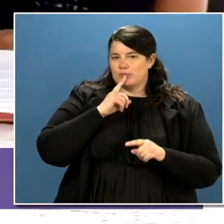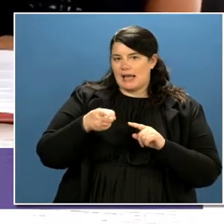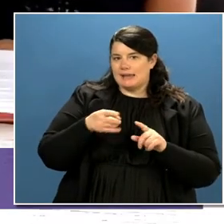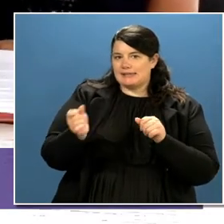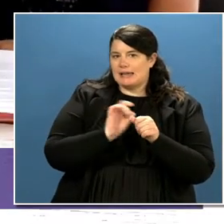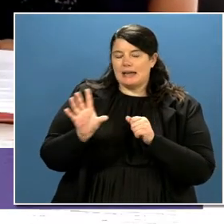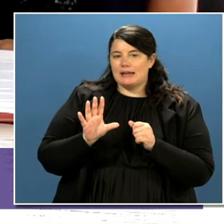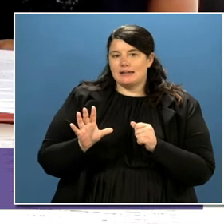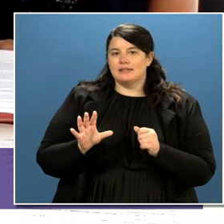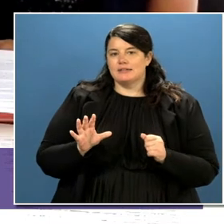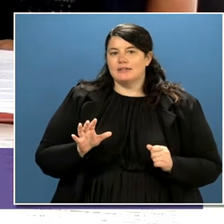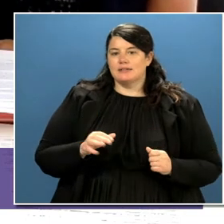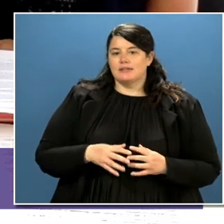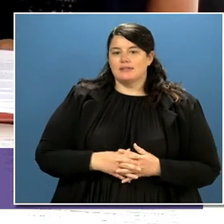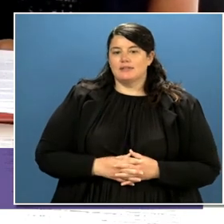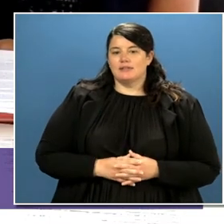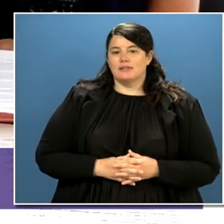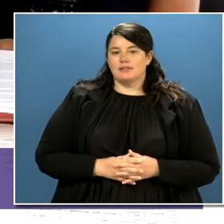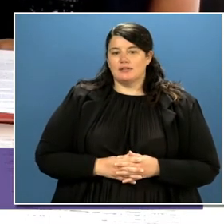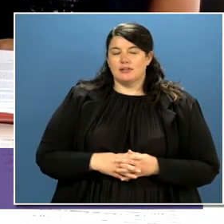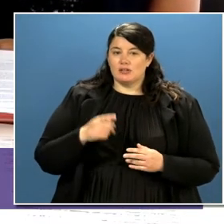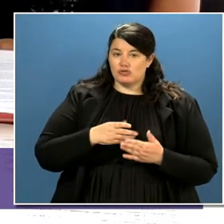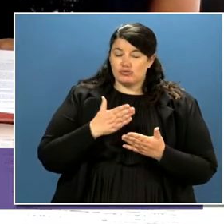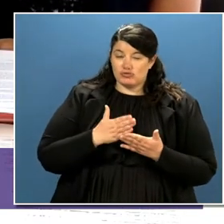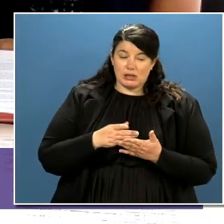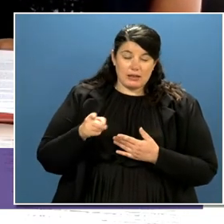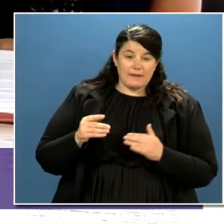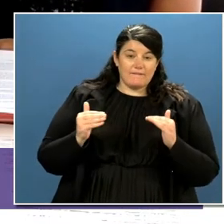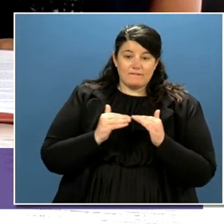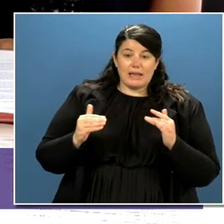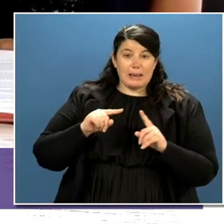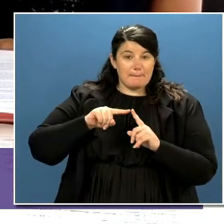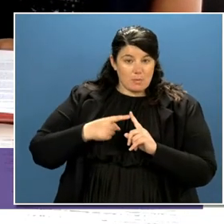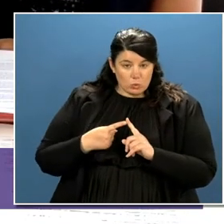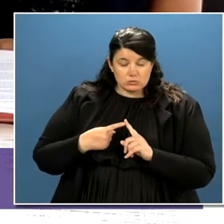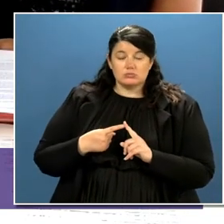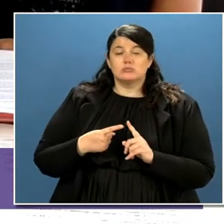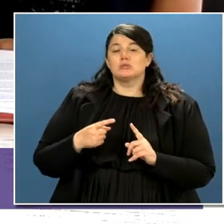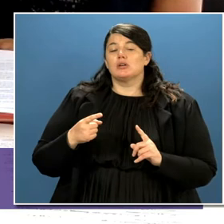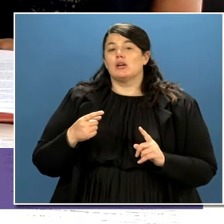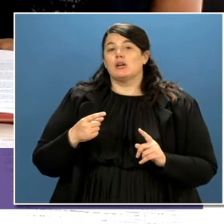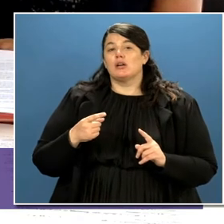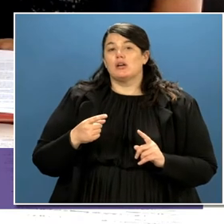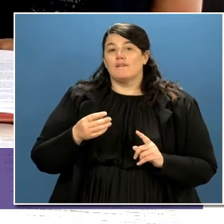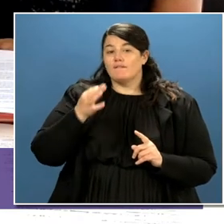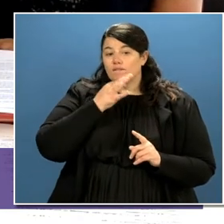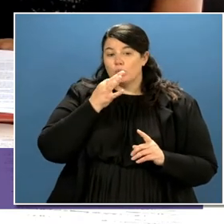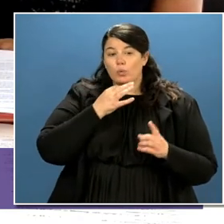So it is a really valid and fair point, and I think a couple of things on that,